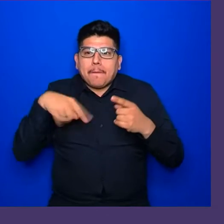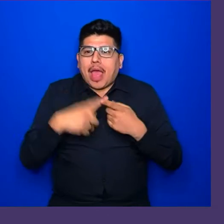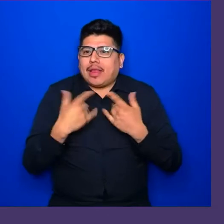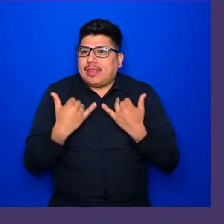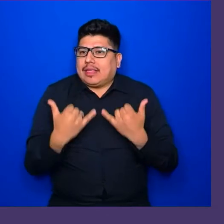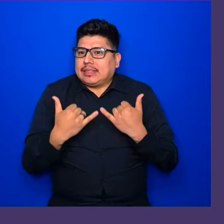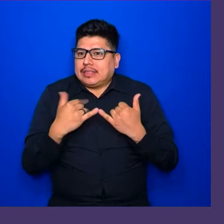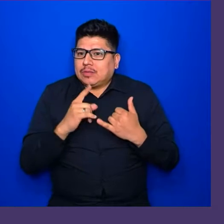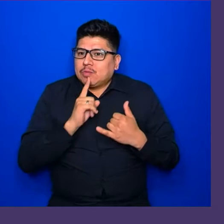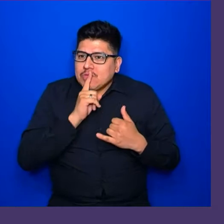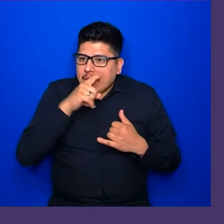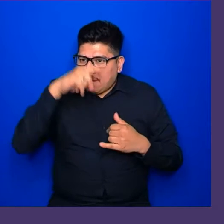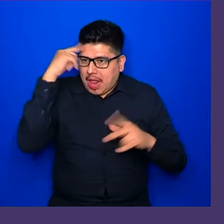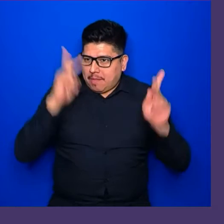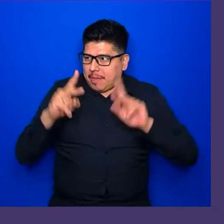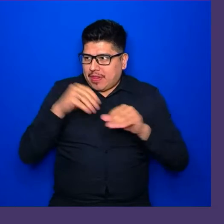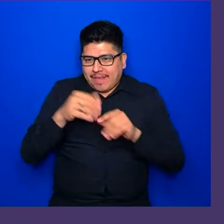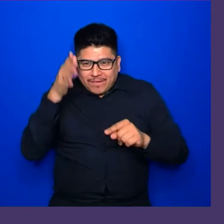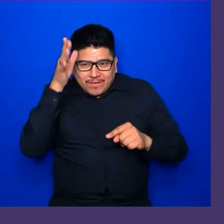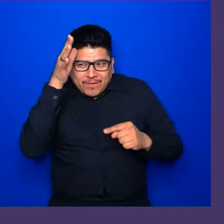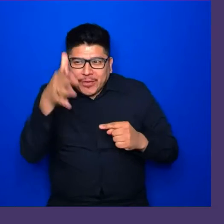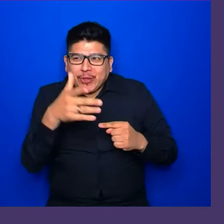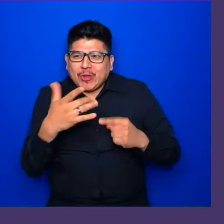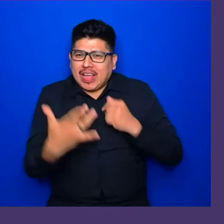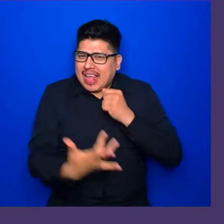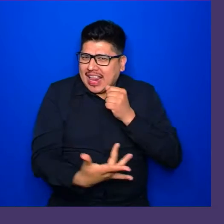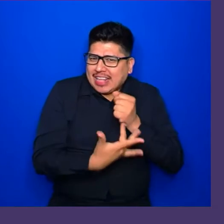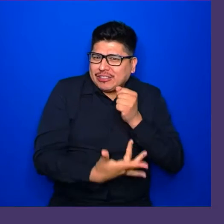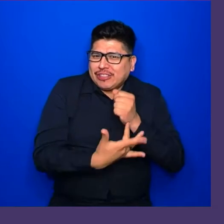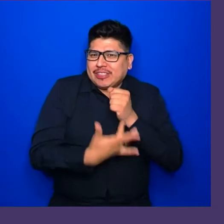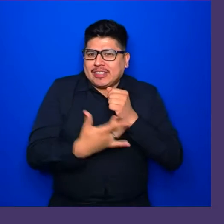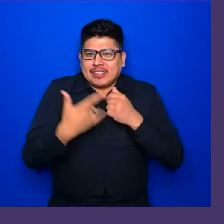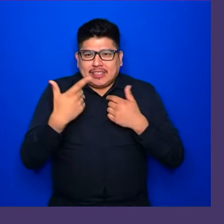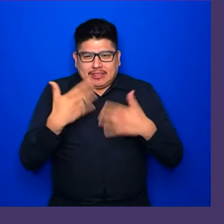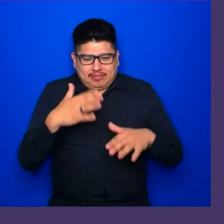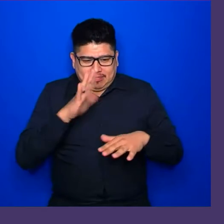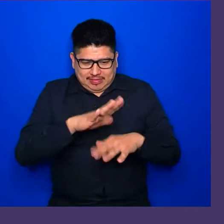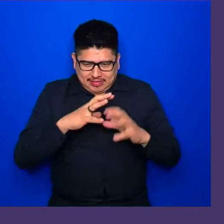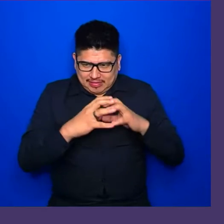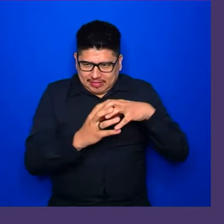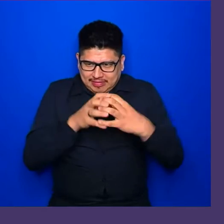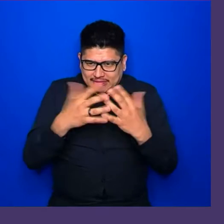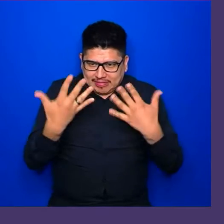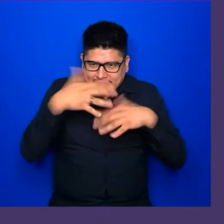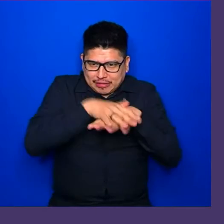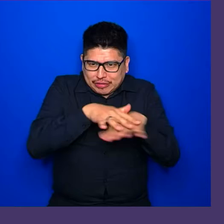technology at its intersections, I think about technology